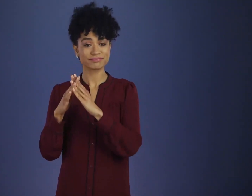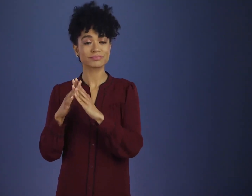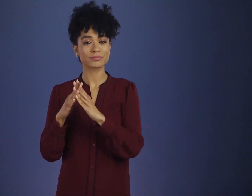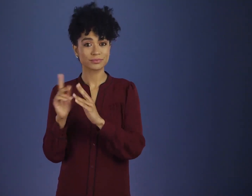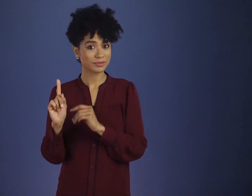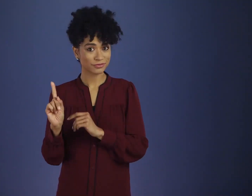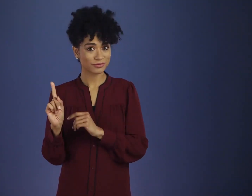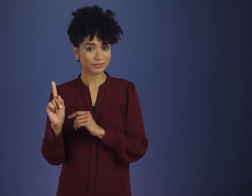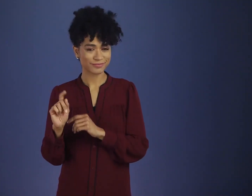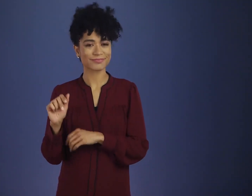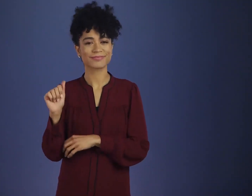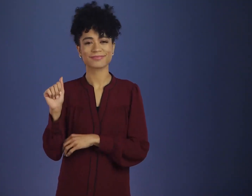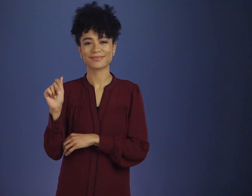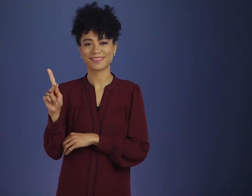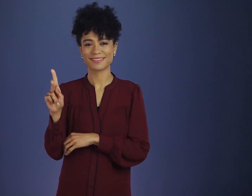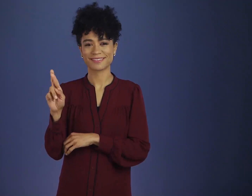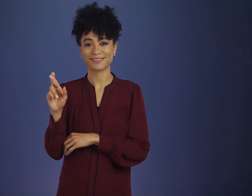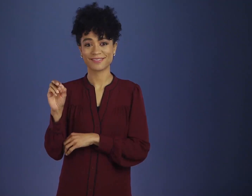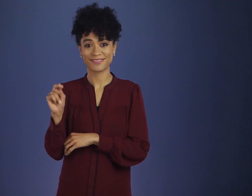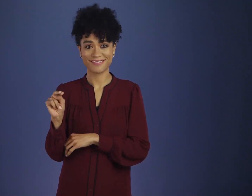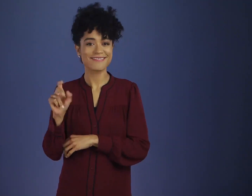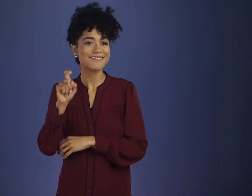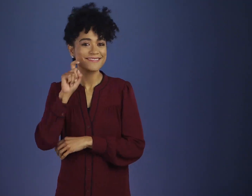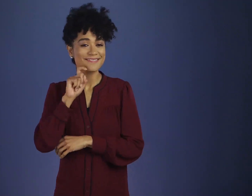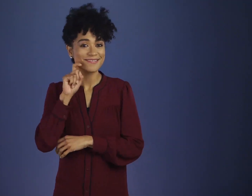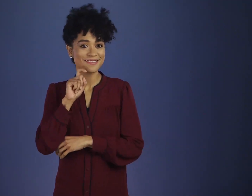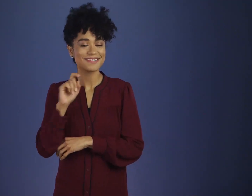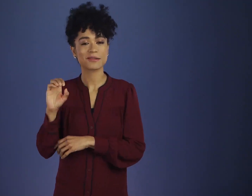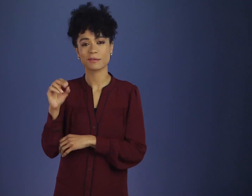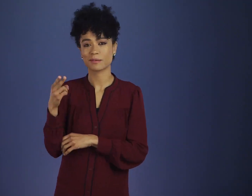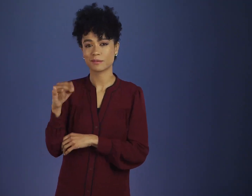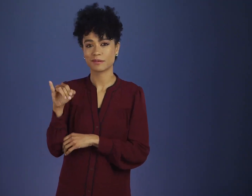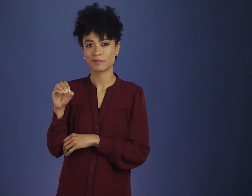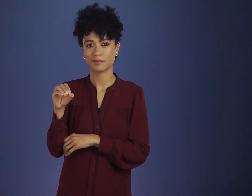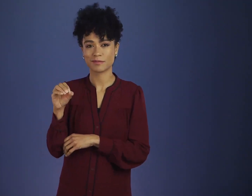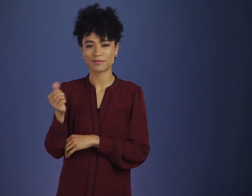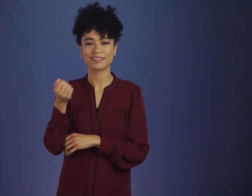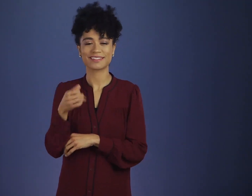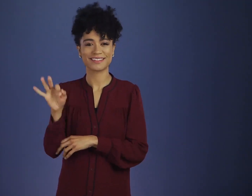Alcoholics Anonymous began in 1935 at Akron, Ohio,